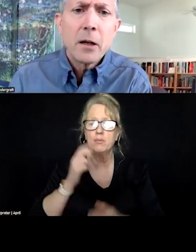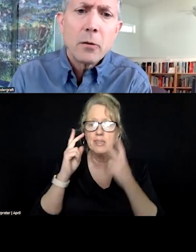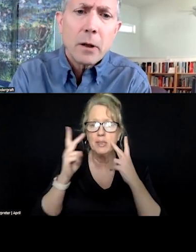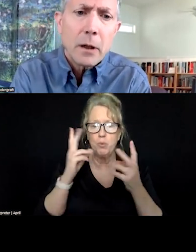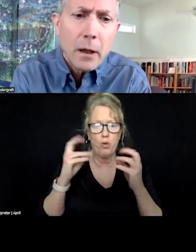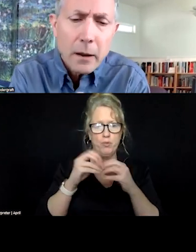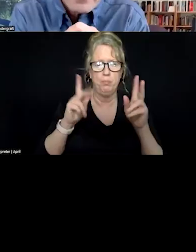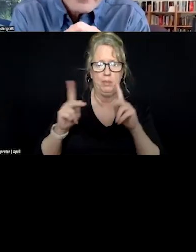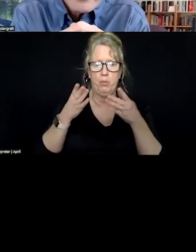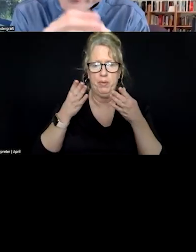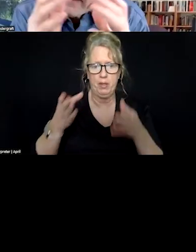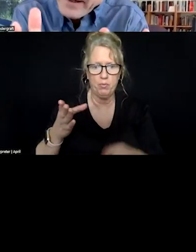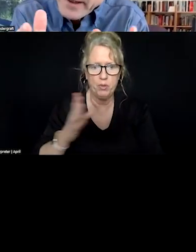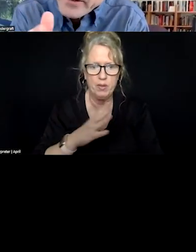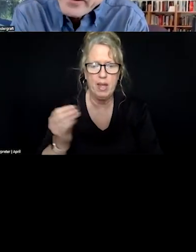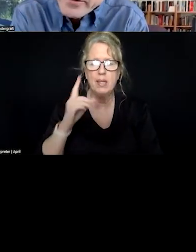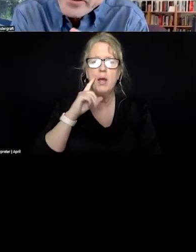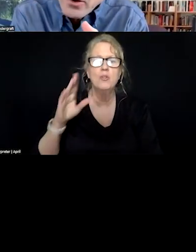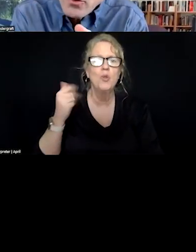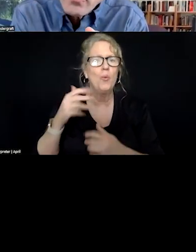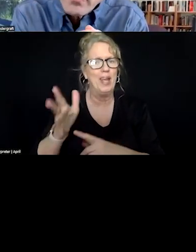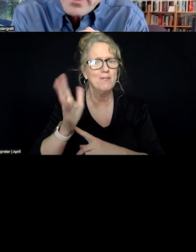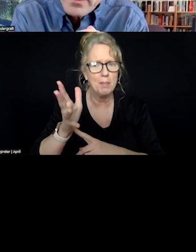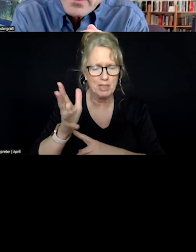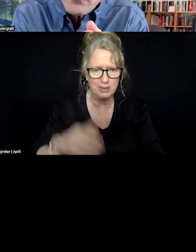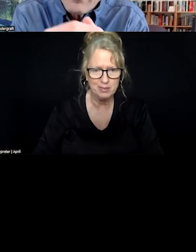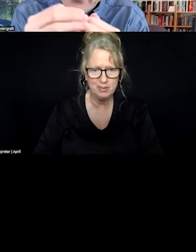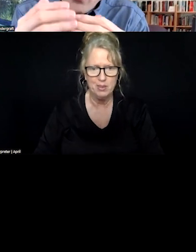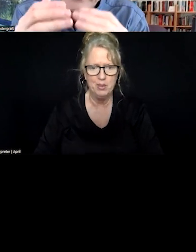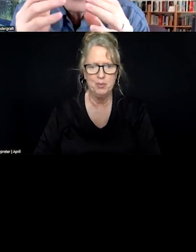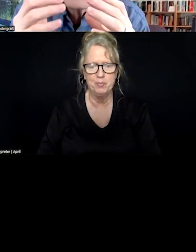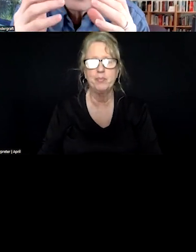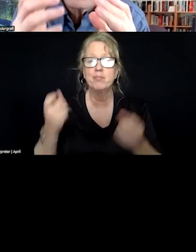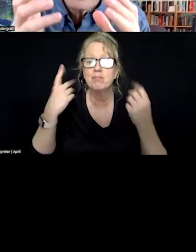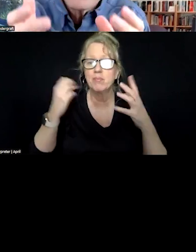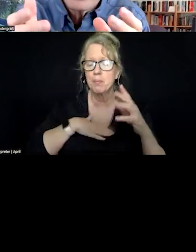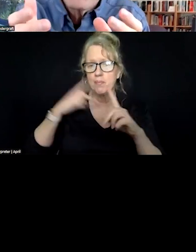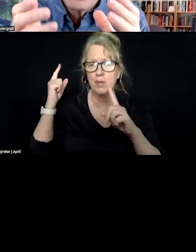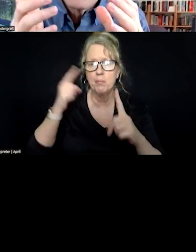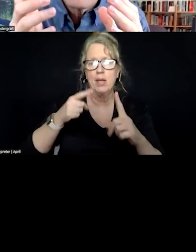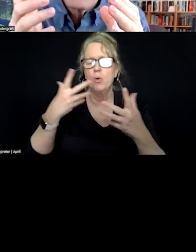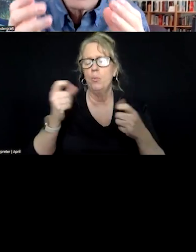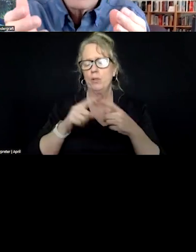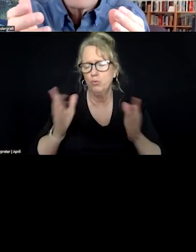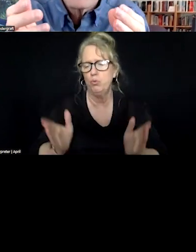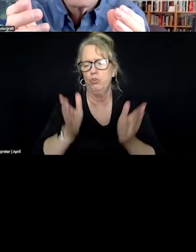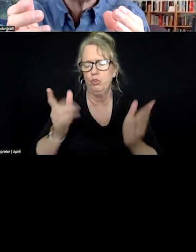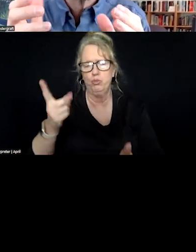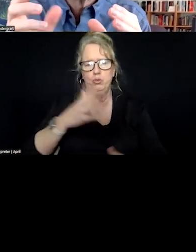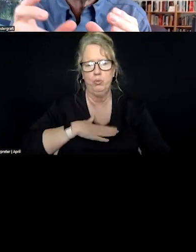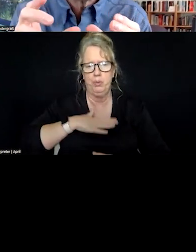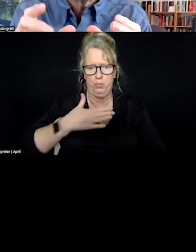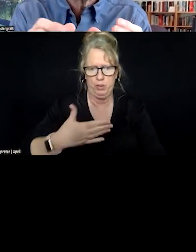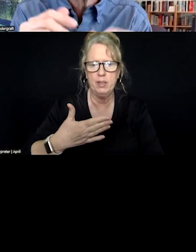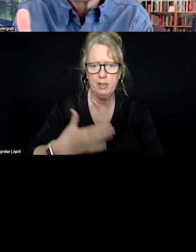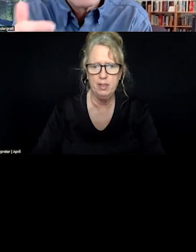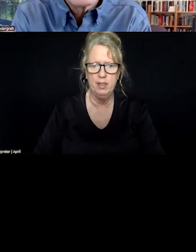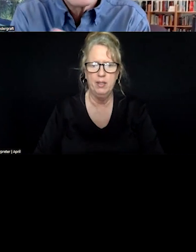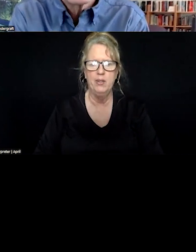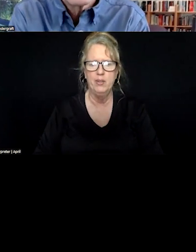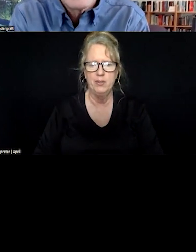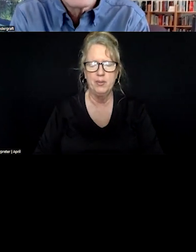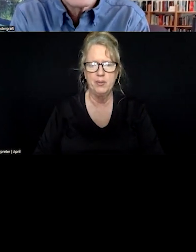SO MY GOAL IS TO ENCOURAGE YOU TO BE WILLING TO EXPERIMENT WITH